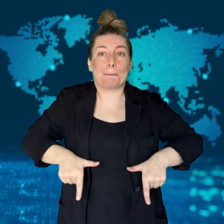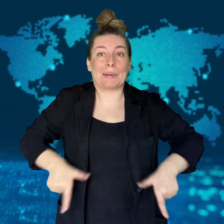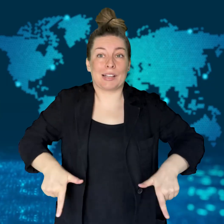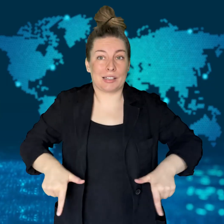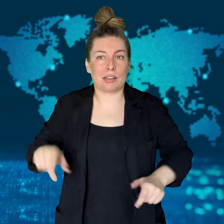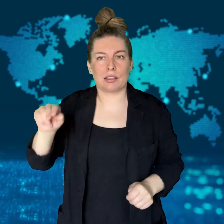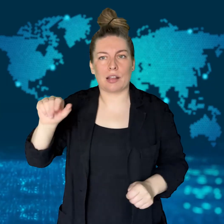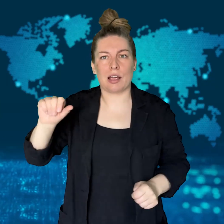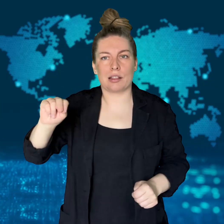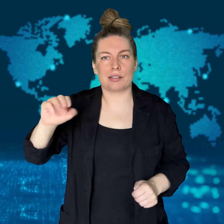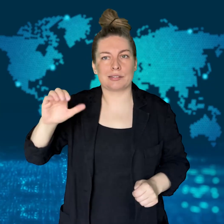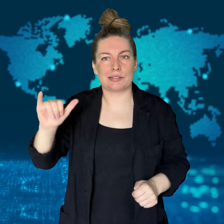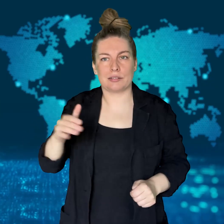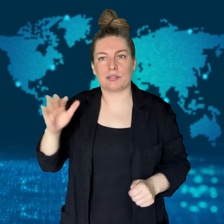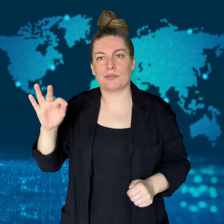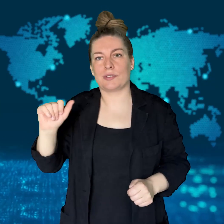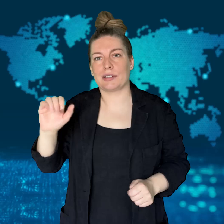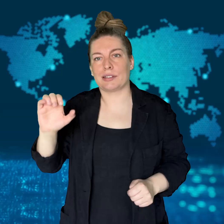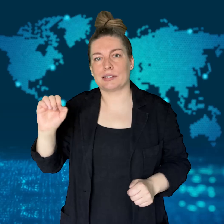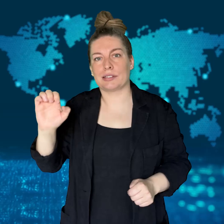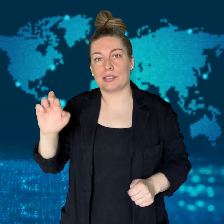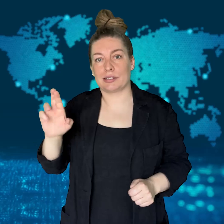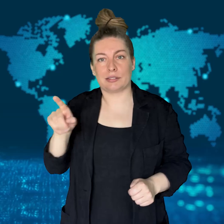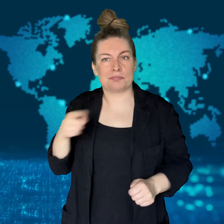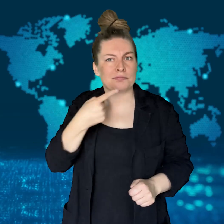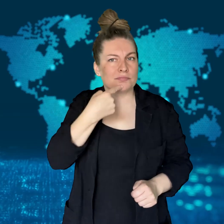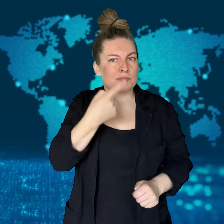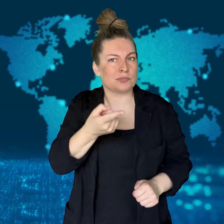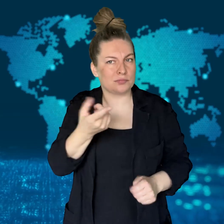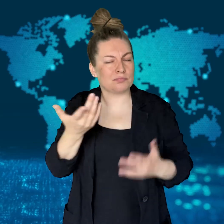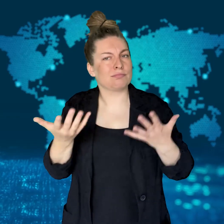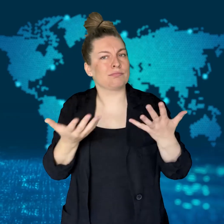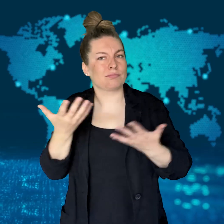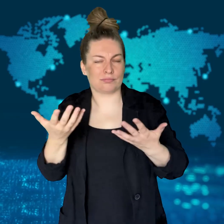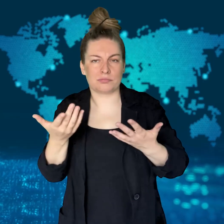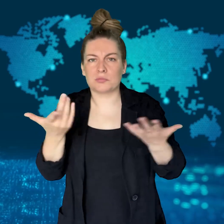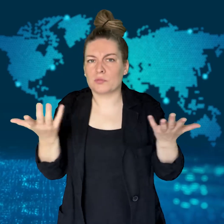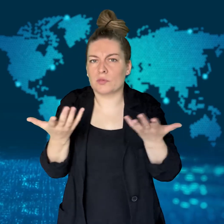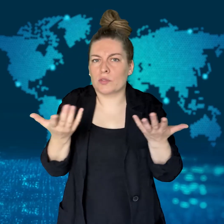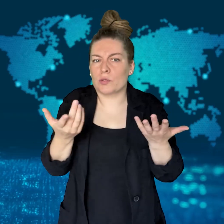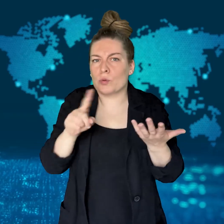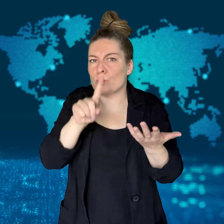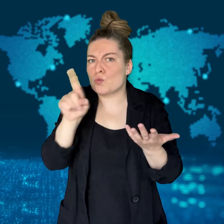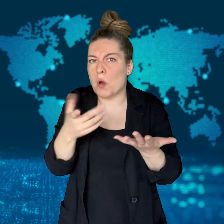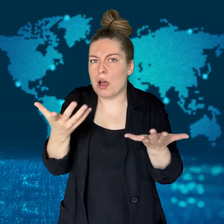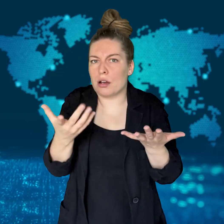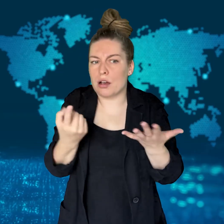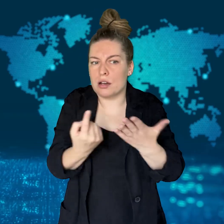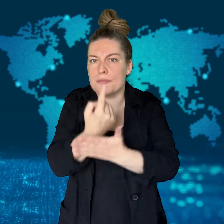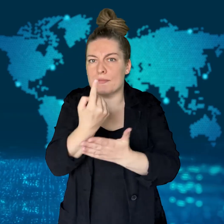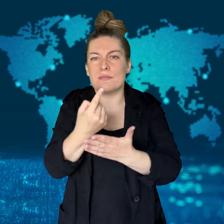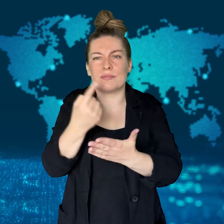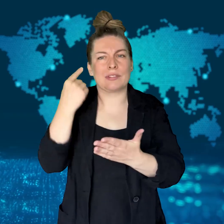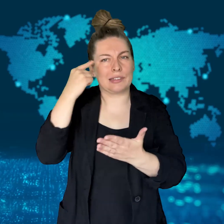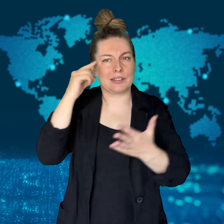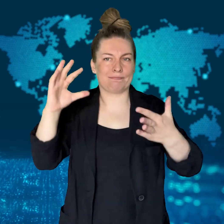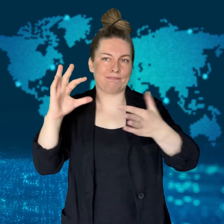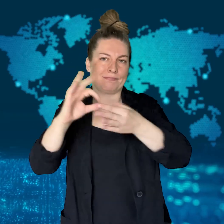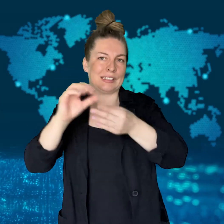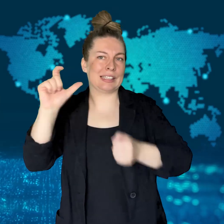the attack might have been Islamist-motivated.